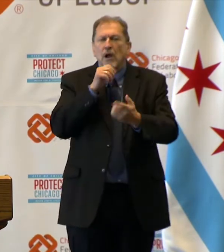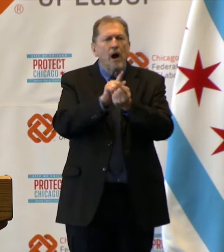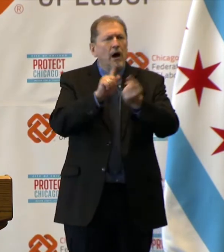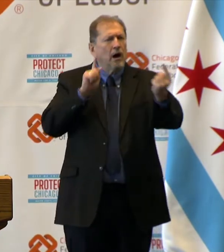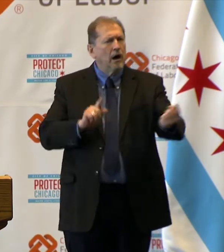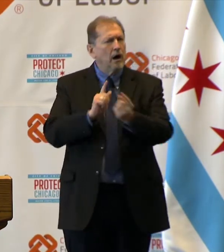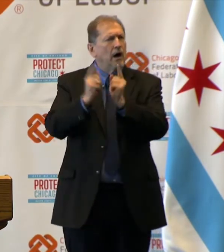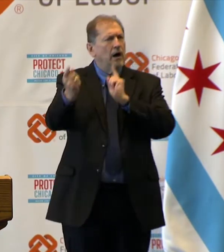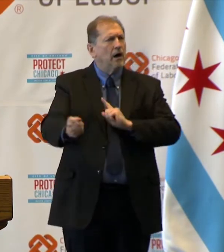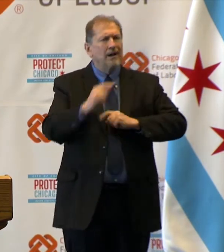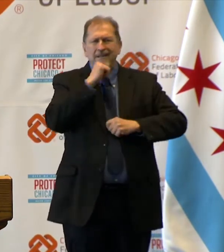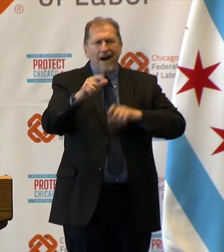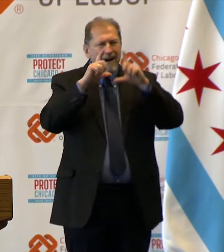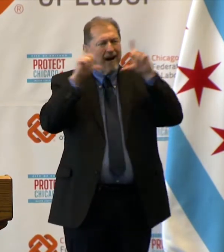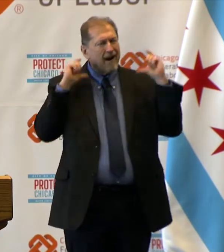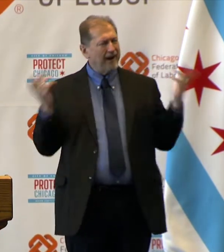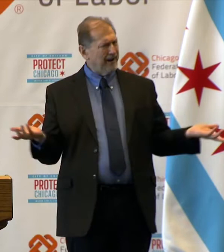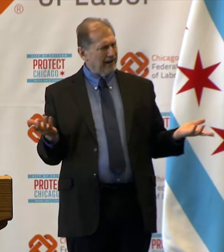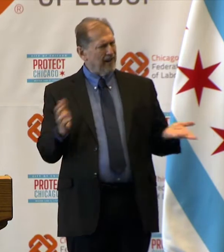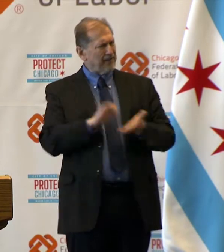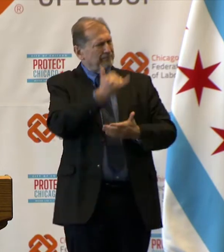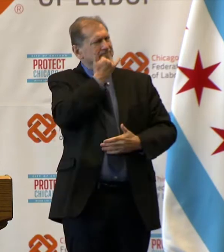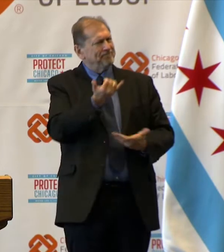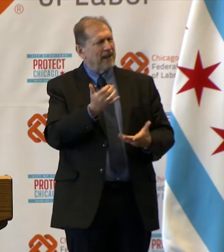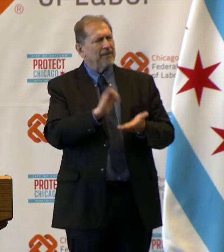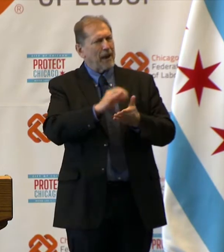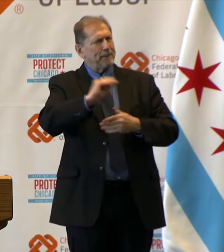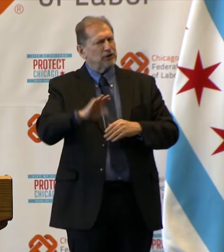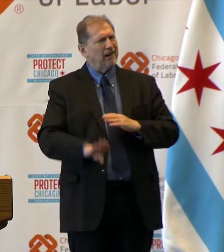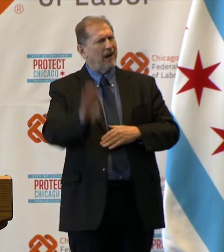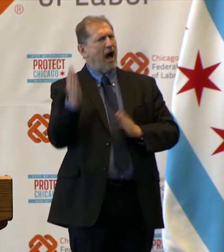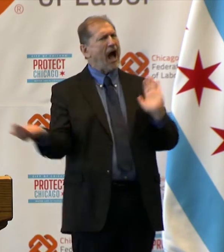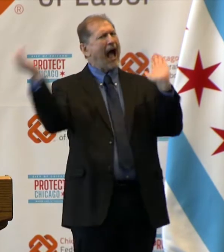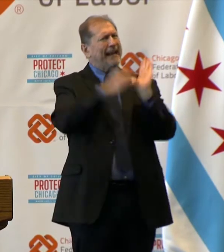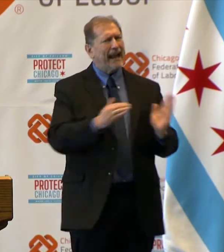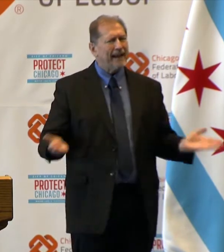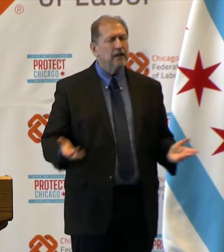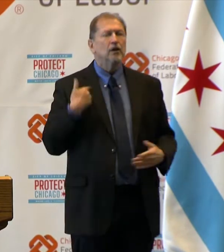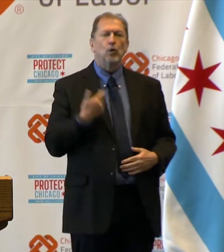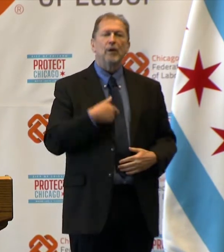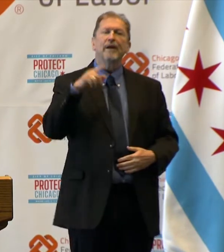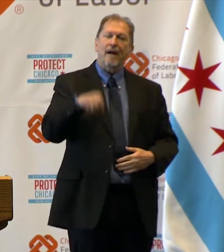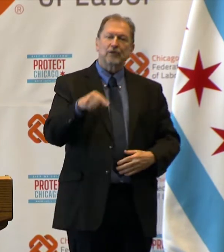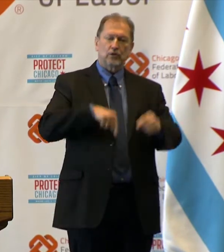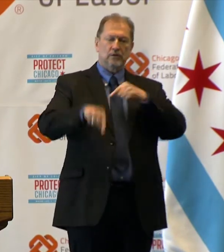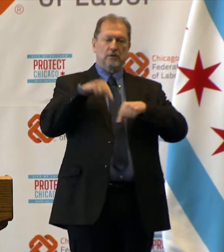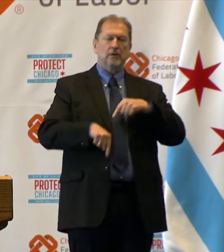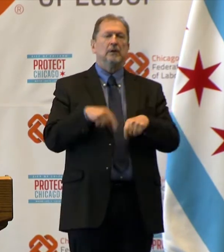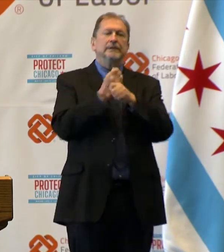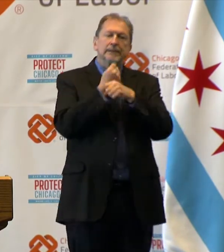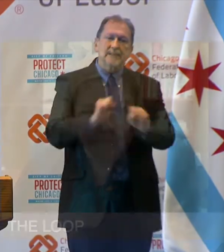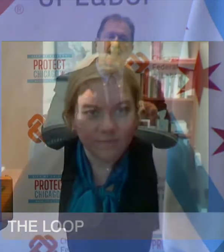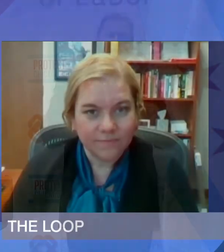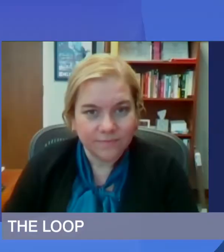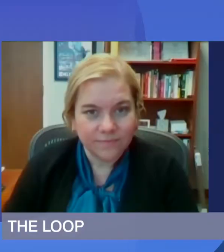NOT SOCIAL DISTANCING. FOLKS WE HAVE TO GET BACK TO